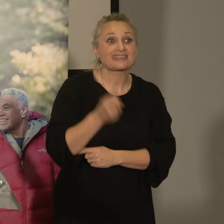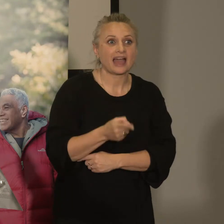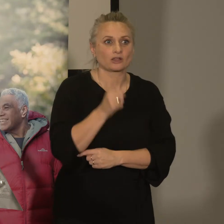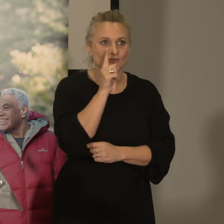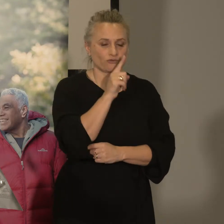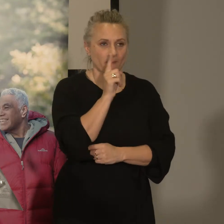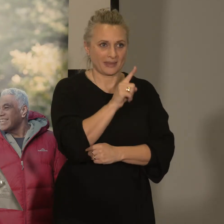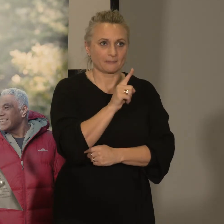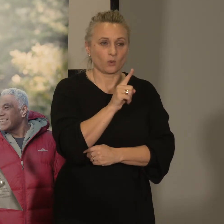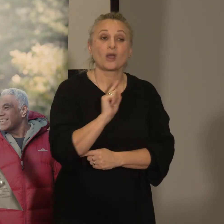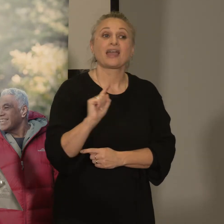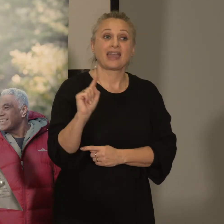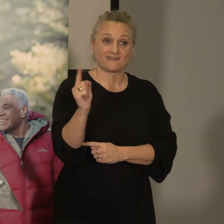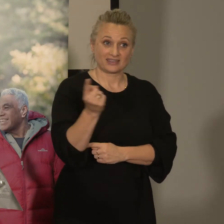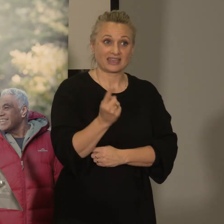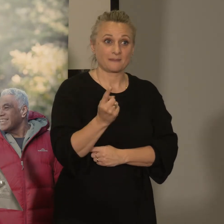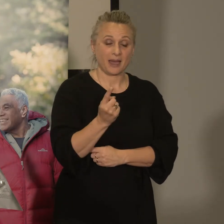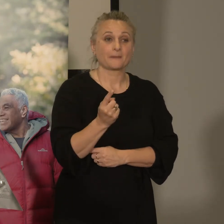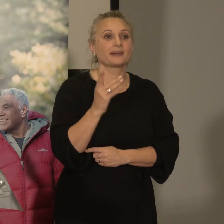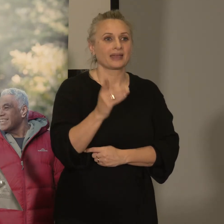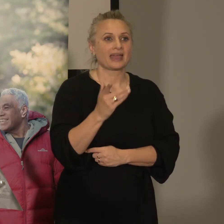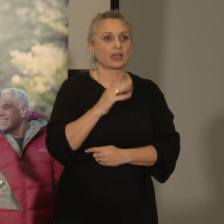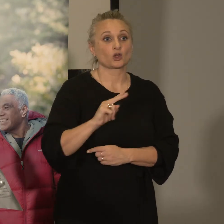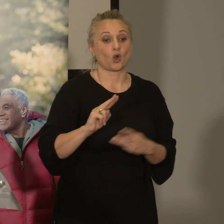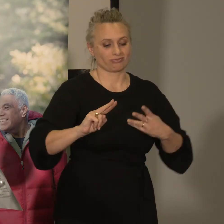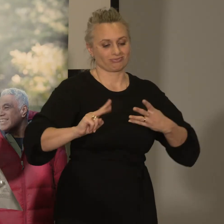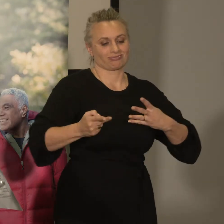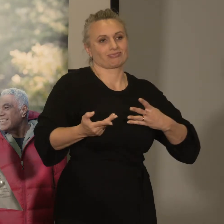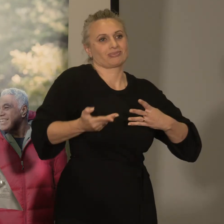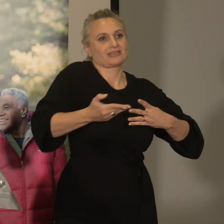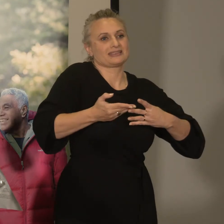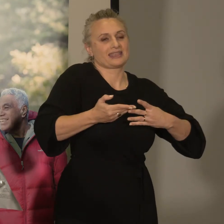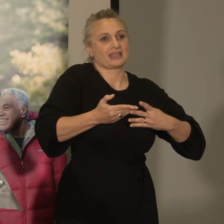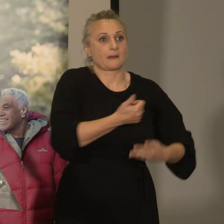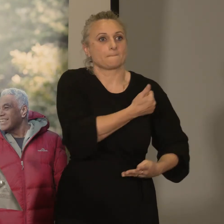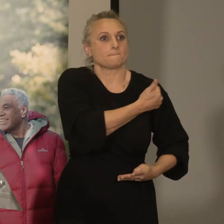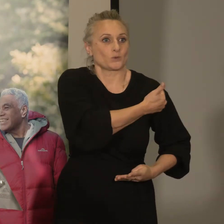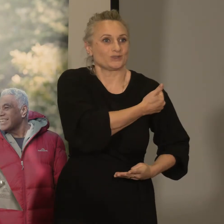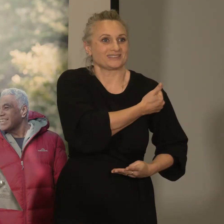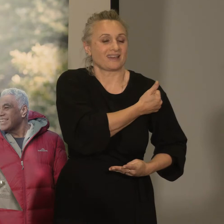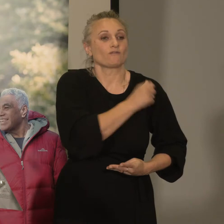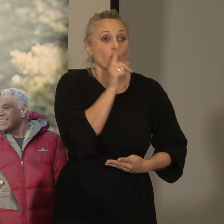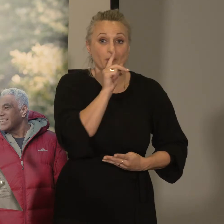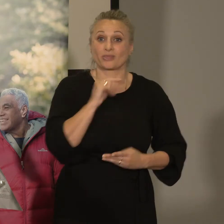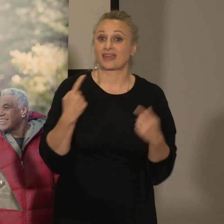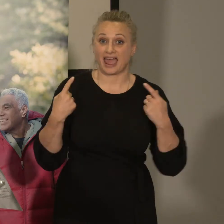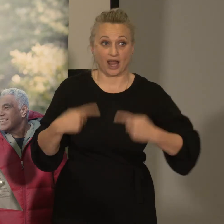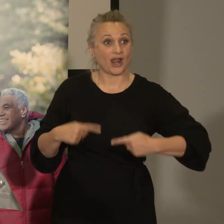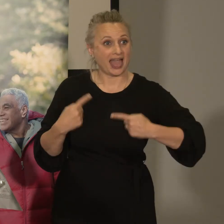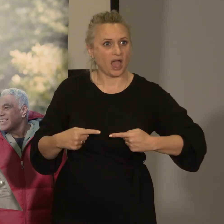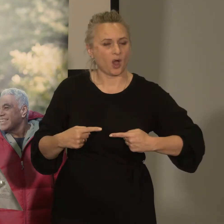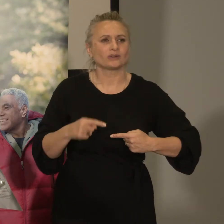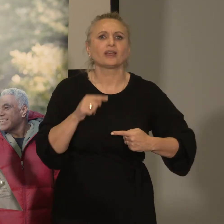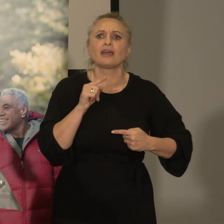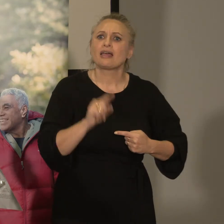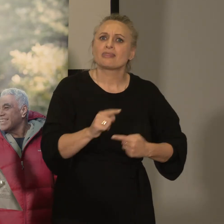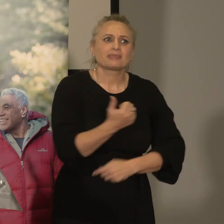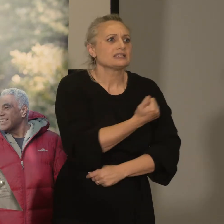360,000 people have come forward for that all-important second booster from those who are eligible. As you know,